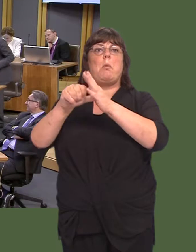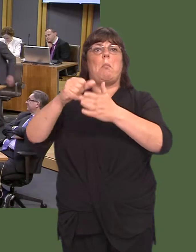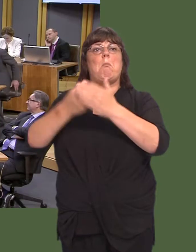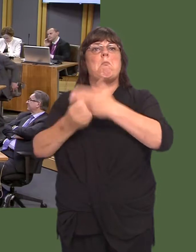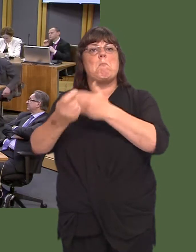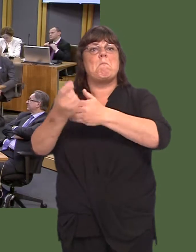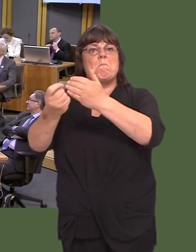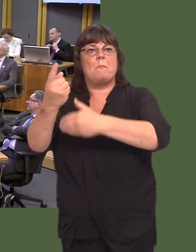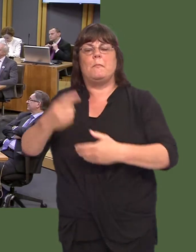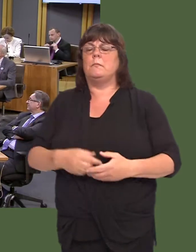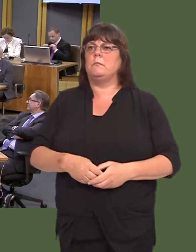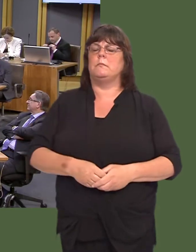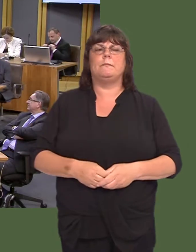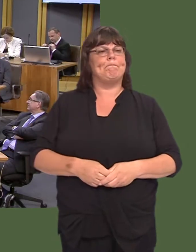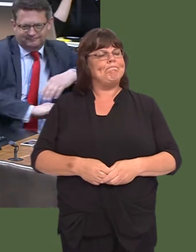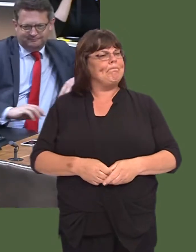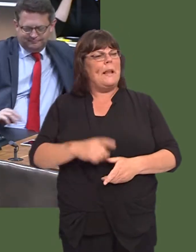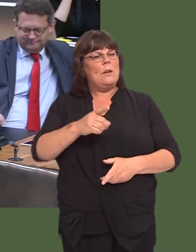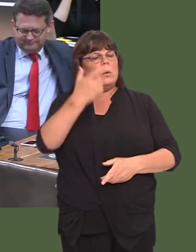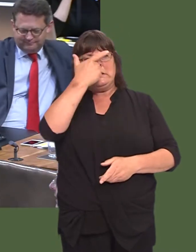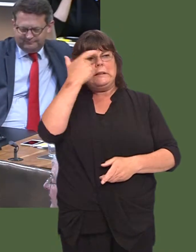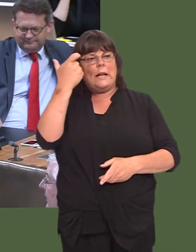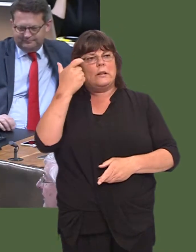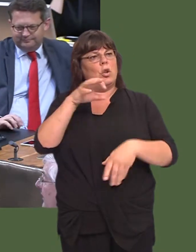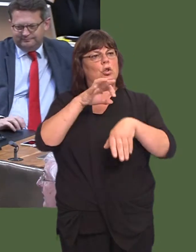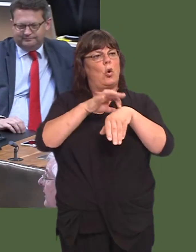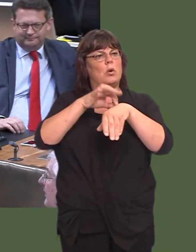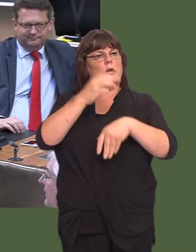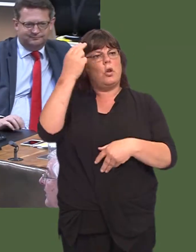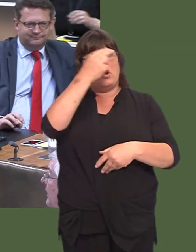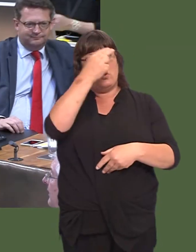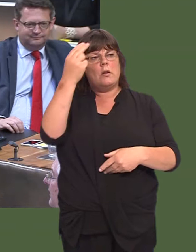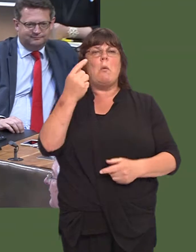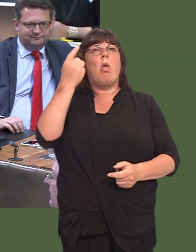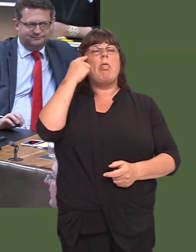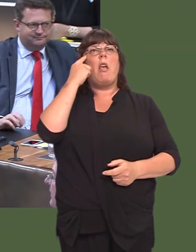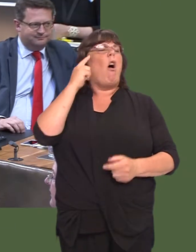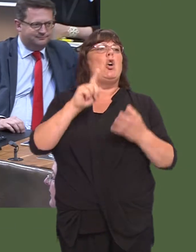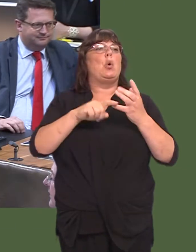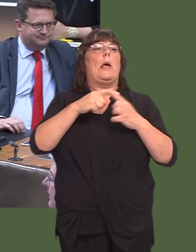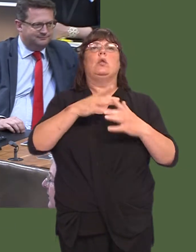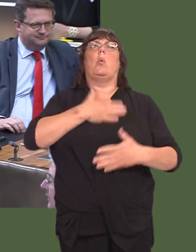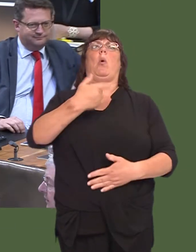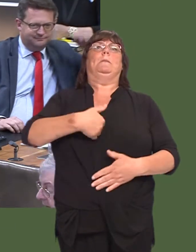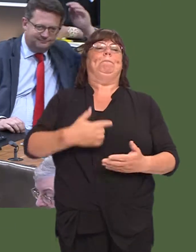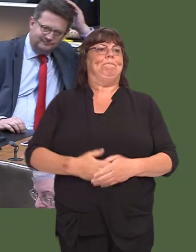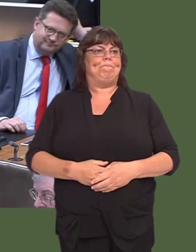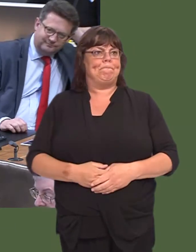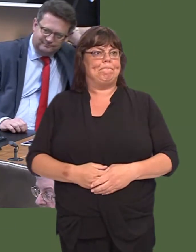Carwyn Jones: Can he not see that, handled badly, doctors and nurses will get the impression that the UK does not want them? Itís already there.